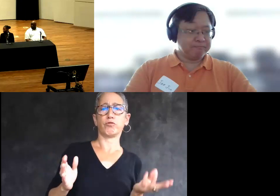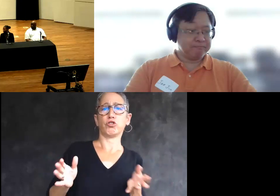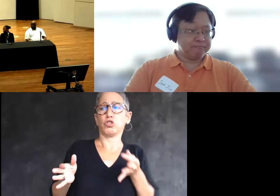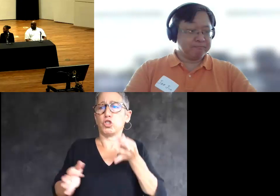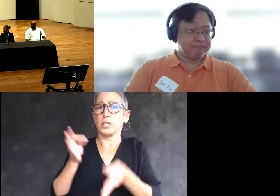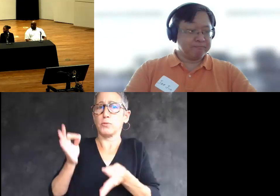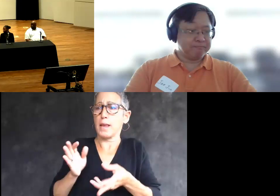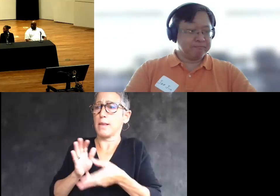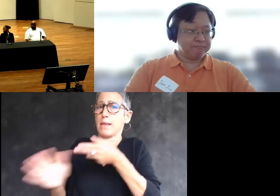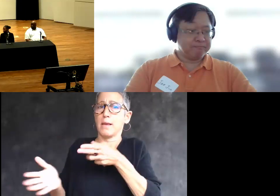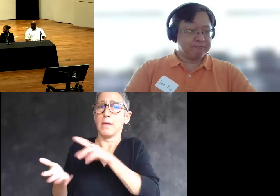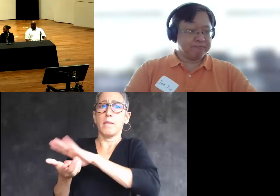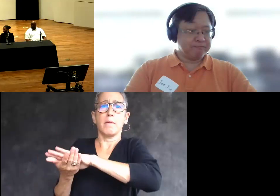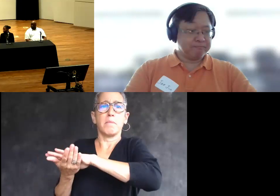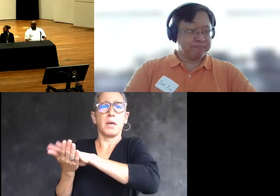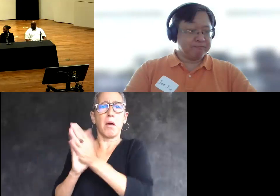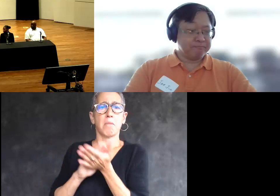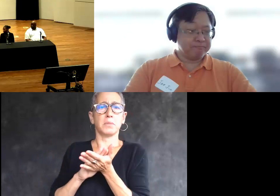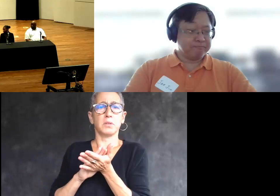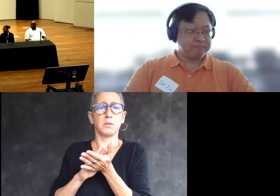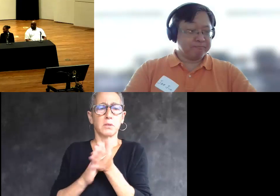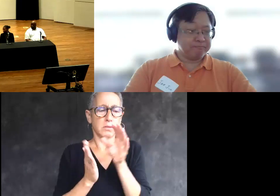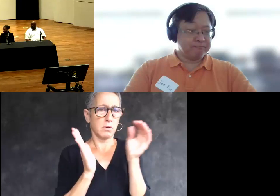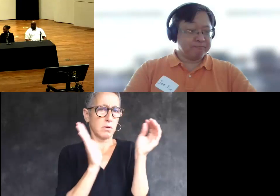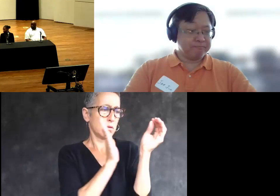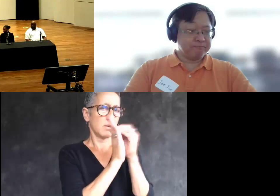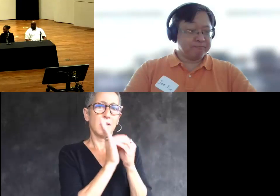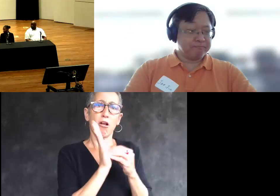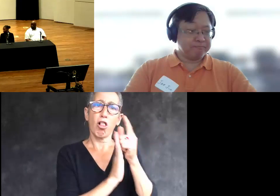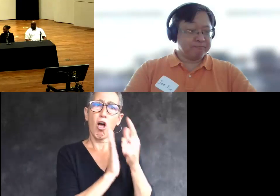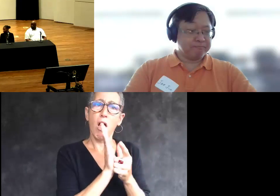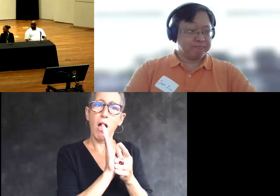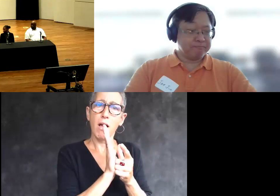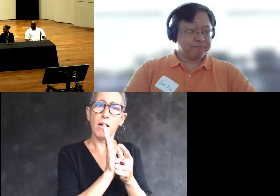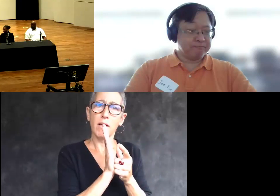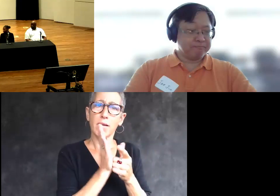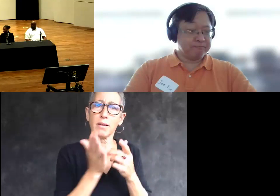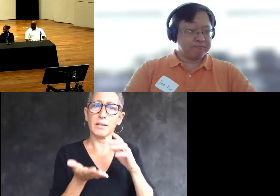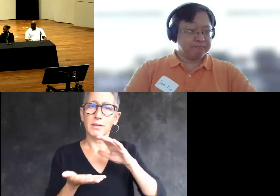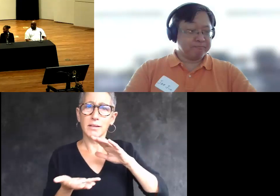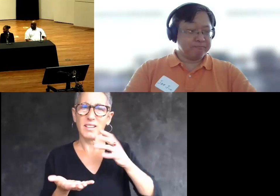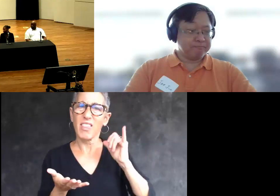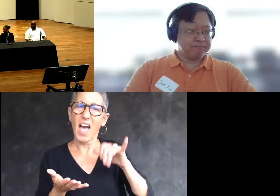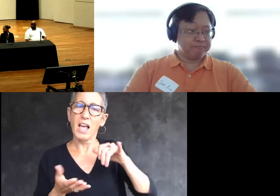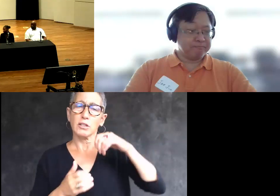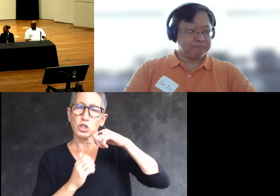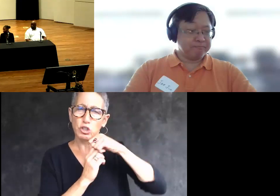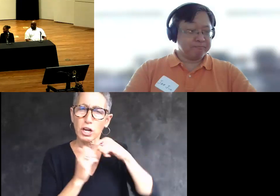and ended up creating a sort of dysfunction and disorder instance structurally from the structure and the system itself